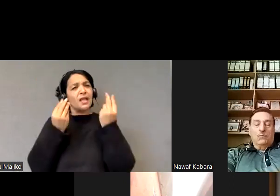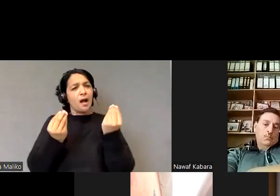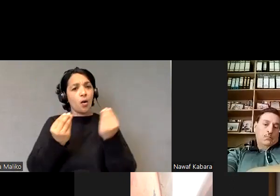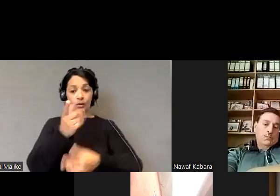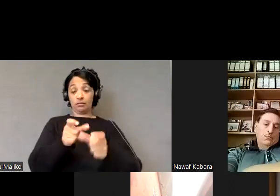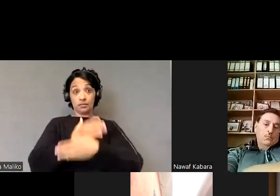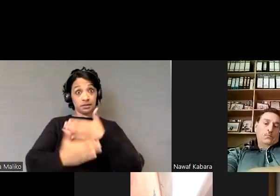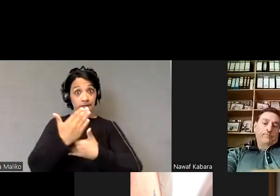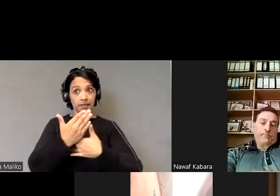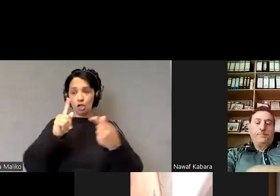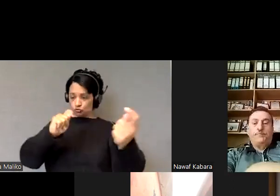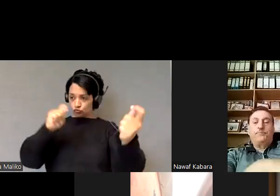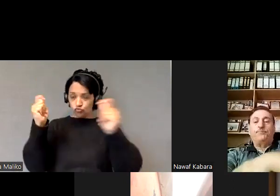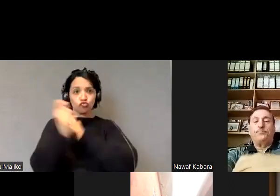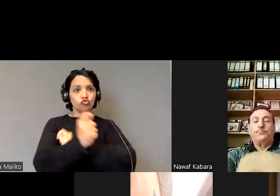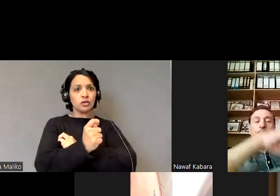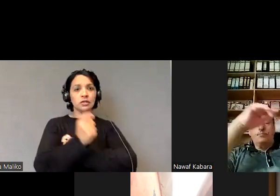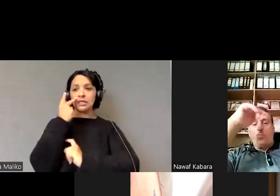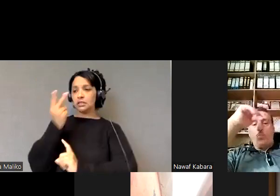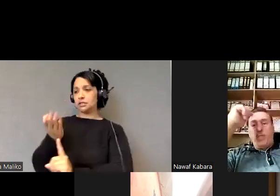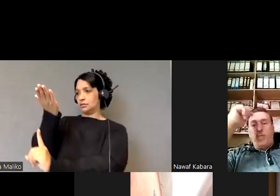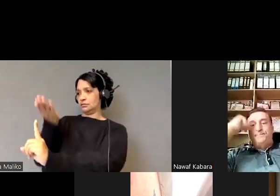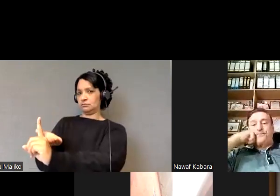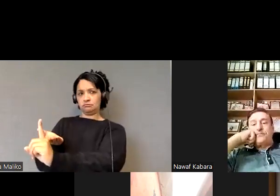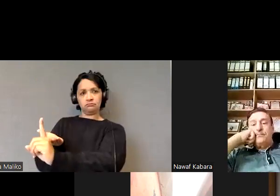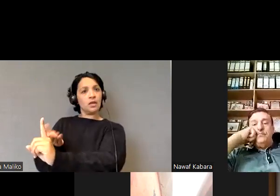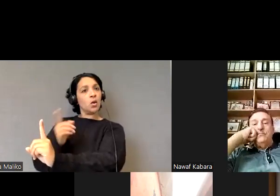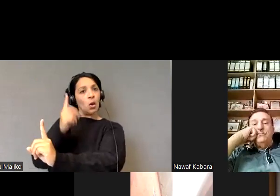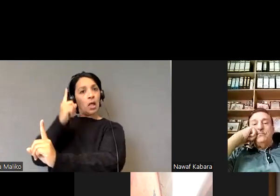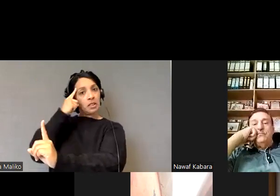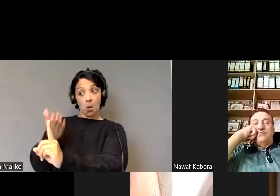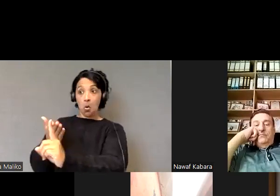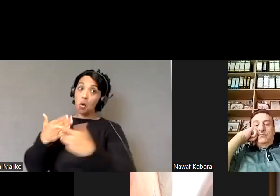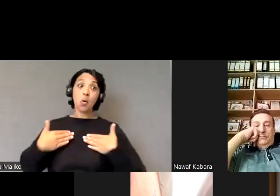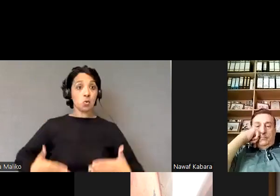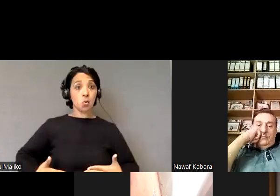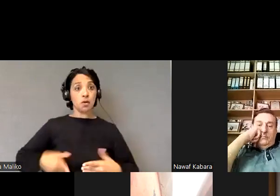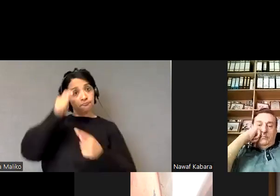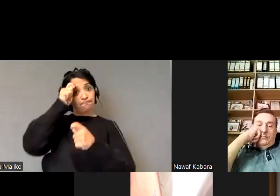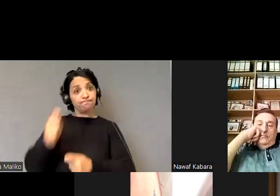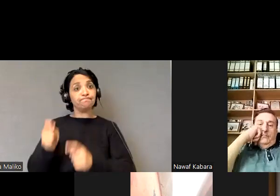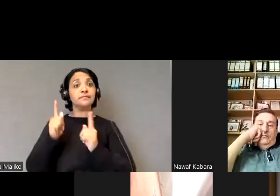from seeing them as objects to be managed or cared for and realise the potential that